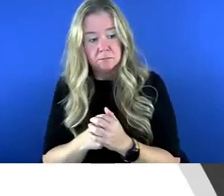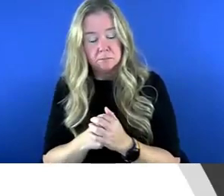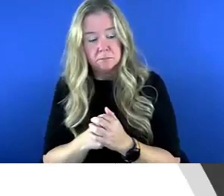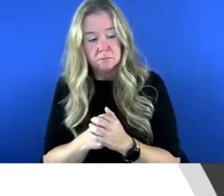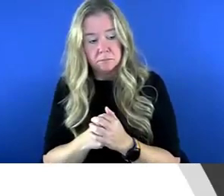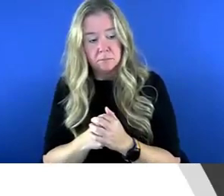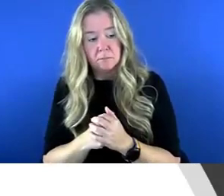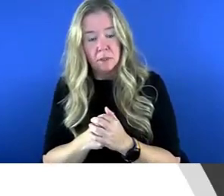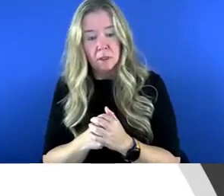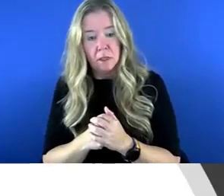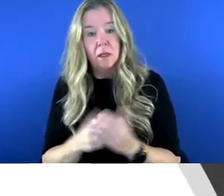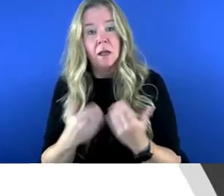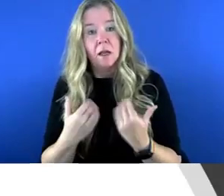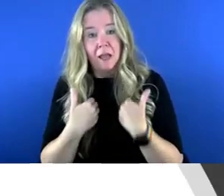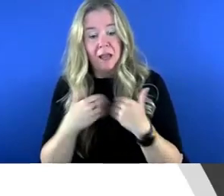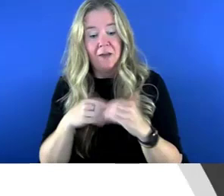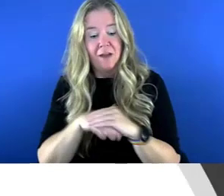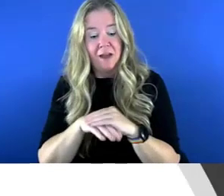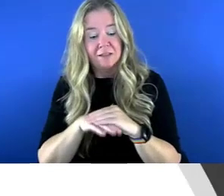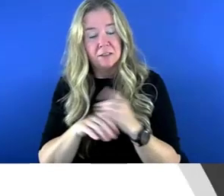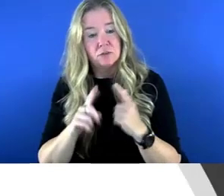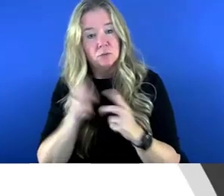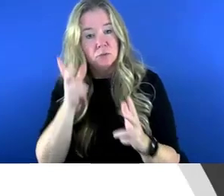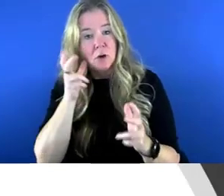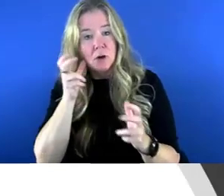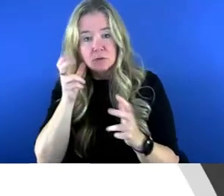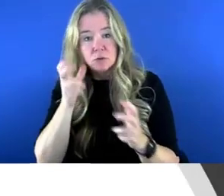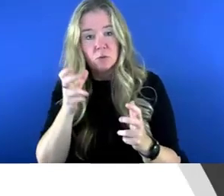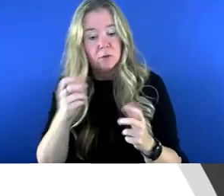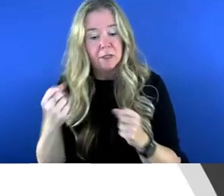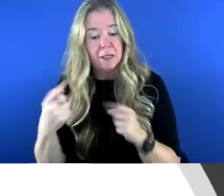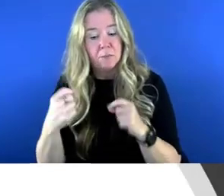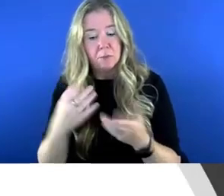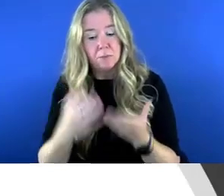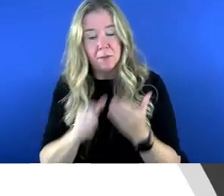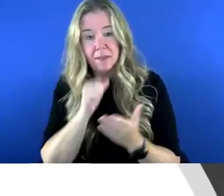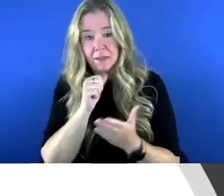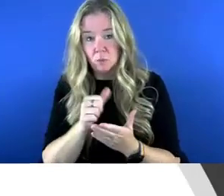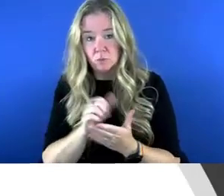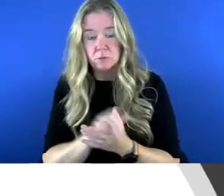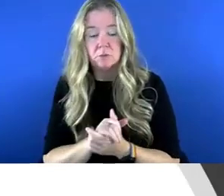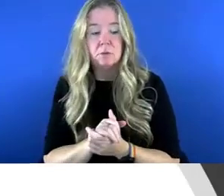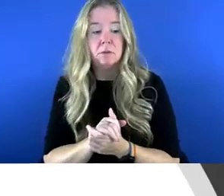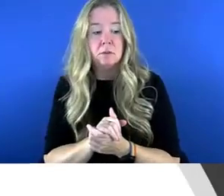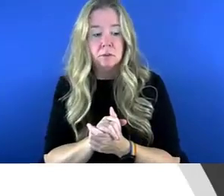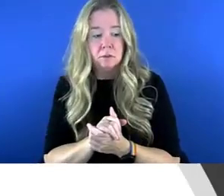have access to auditory input, or do not,